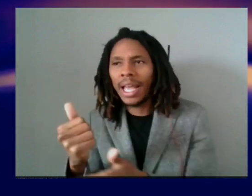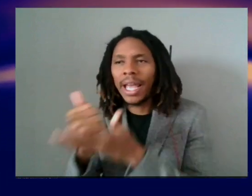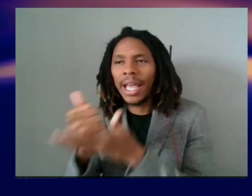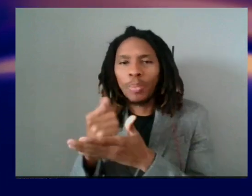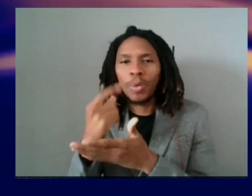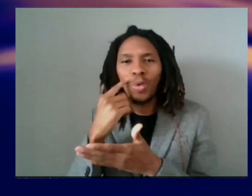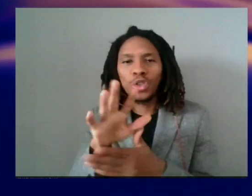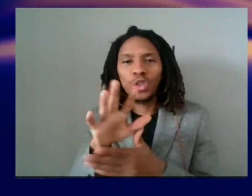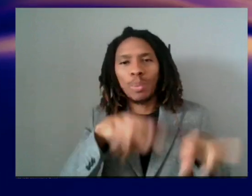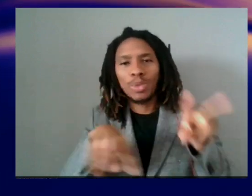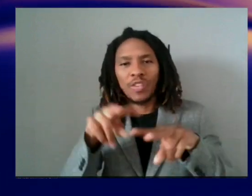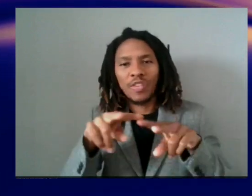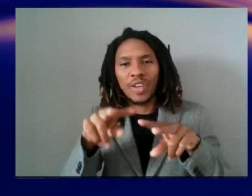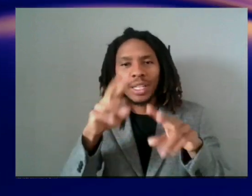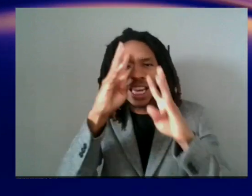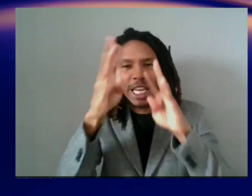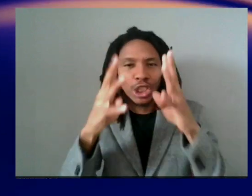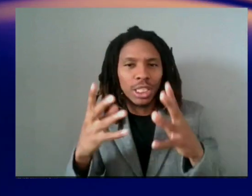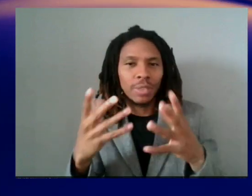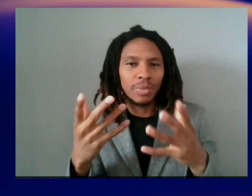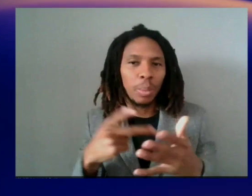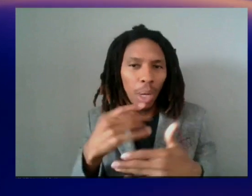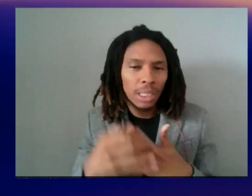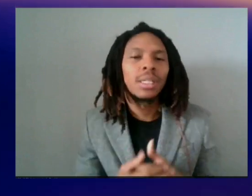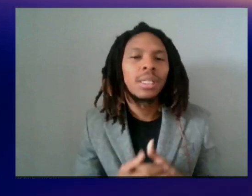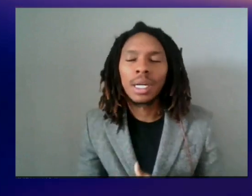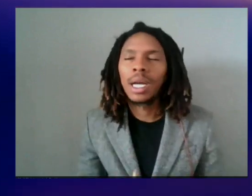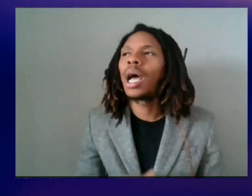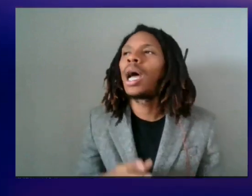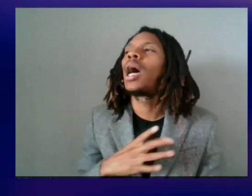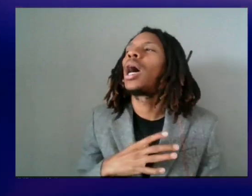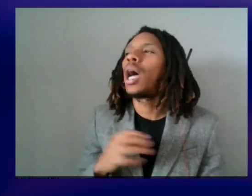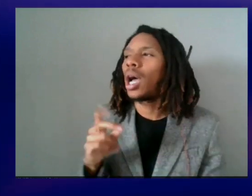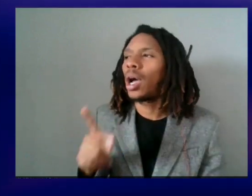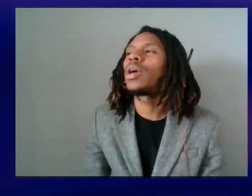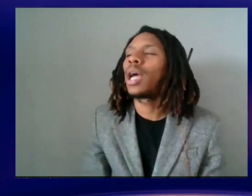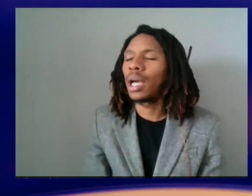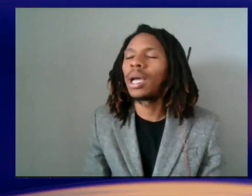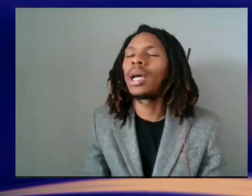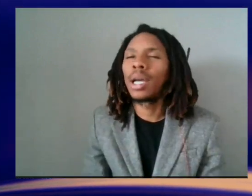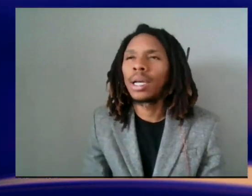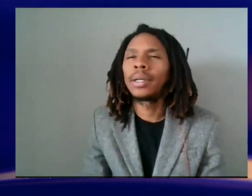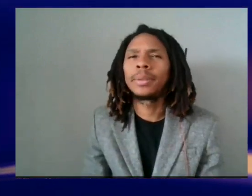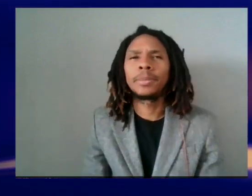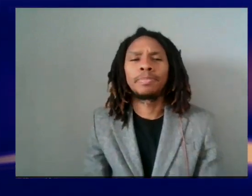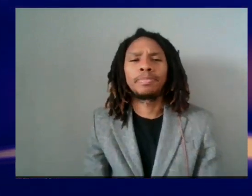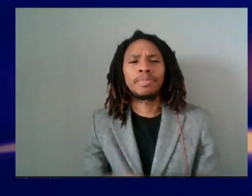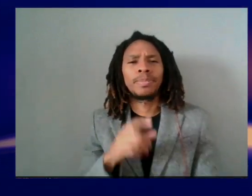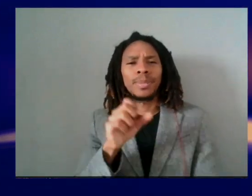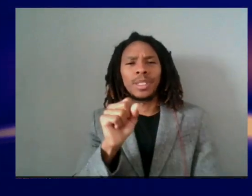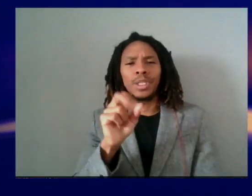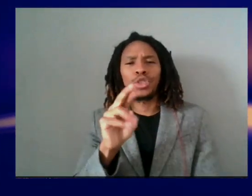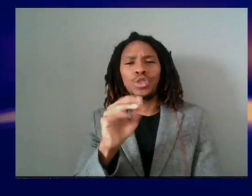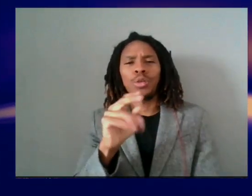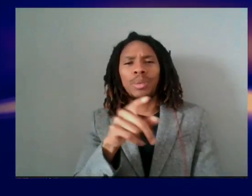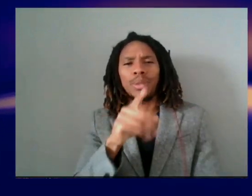[Kyle] Got it, Okay. So there are a lot of challenges that we have in implementing observability, right?